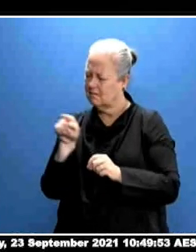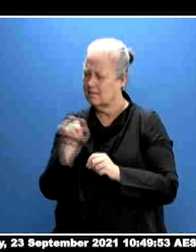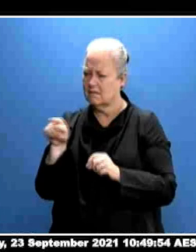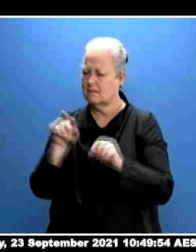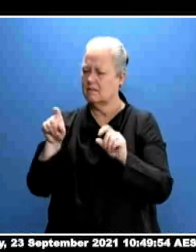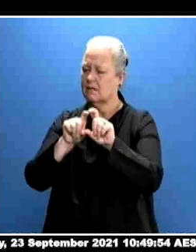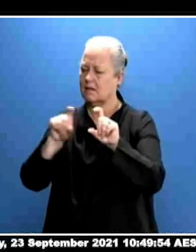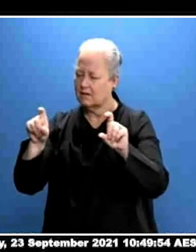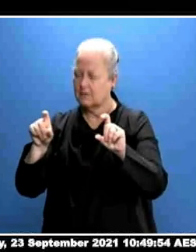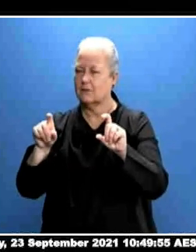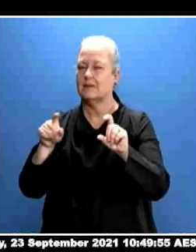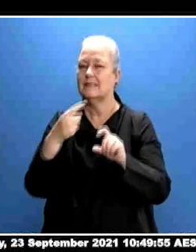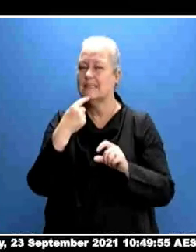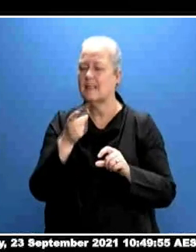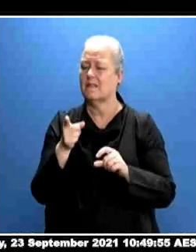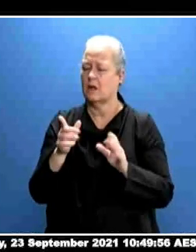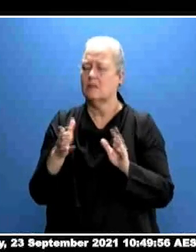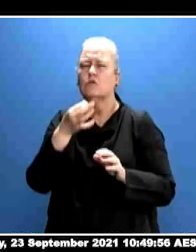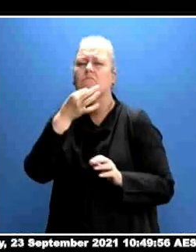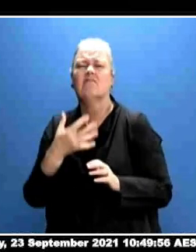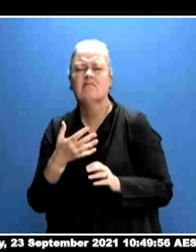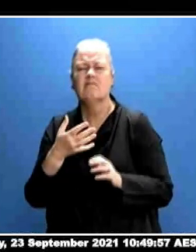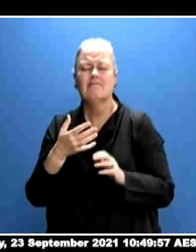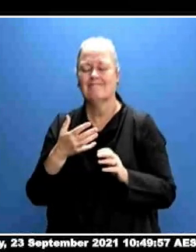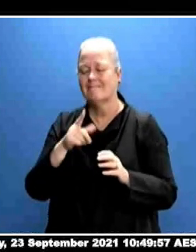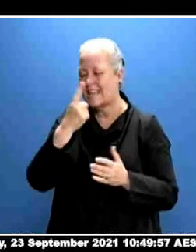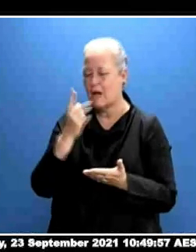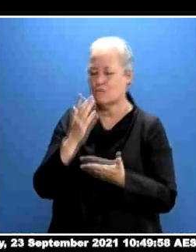that the short timeframe doesn't allow for meaningful change to be consolidated,